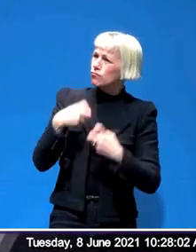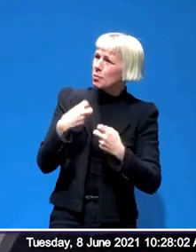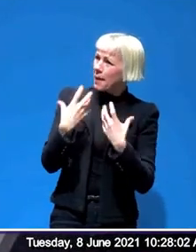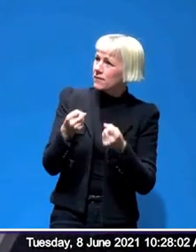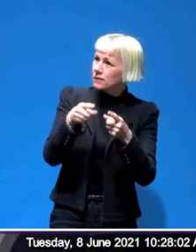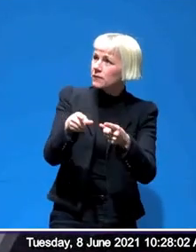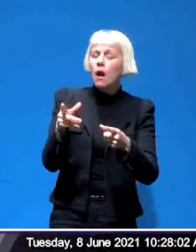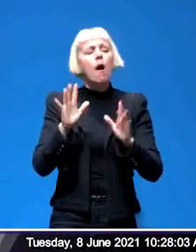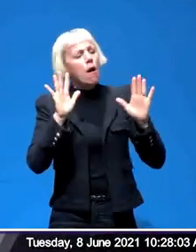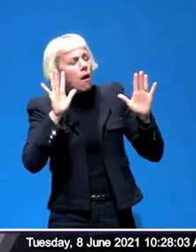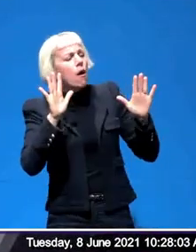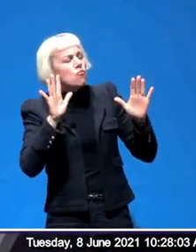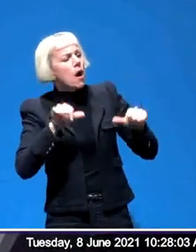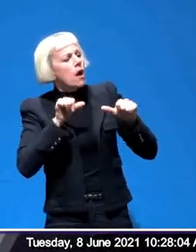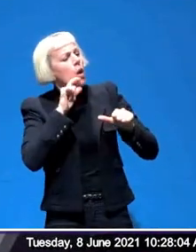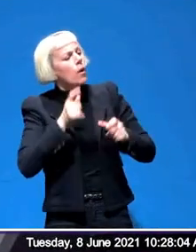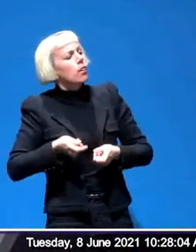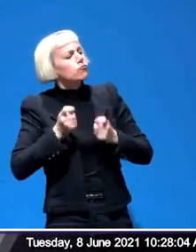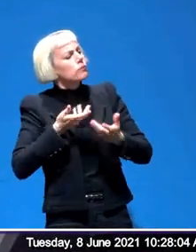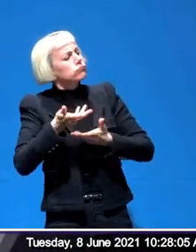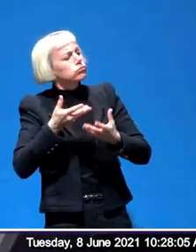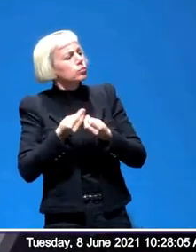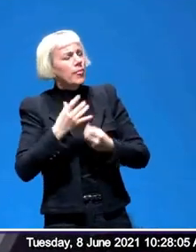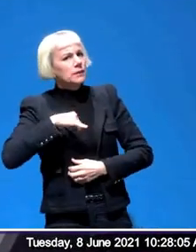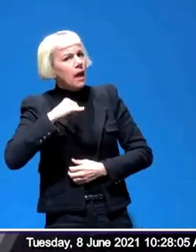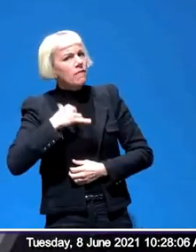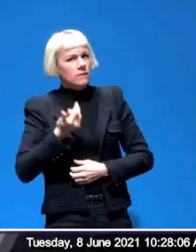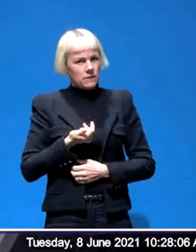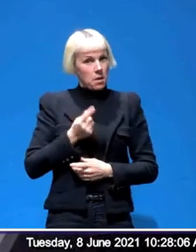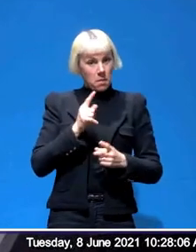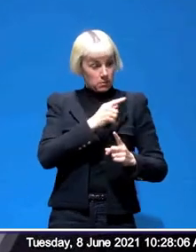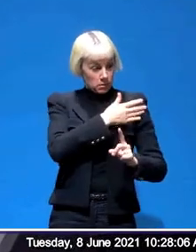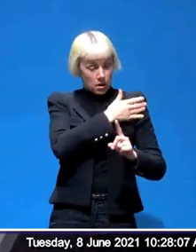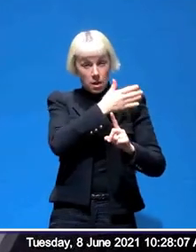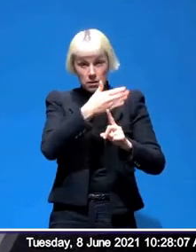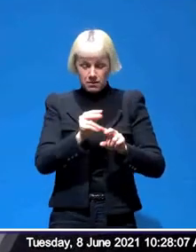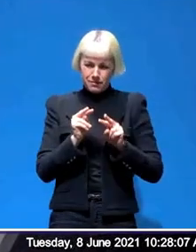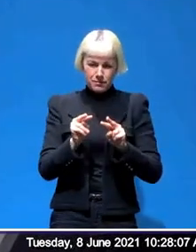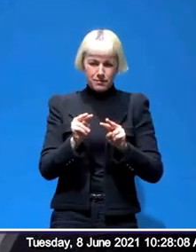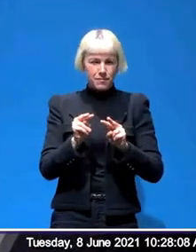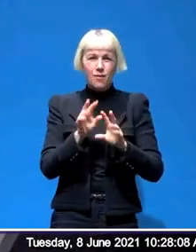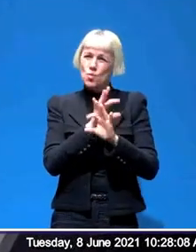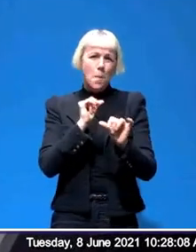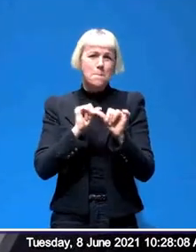workers but I didn't notice any significant improvement to Daniel's standards of grooming or hygiene.